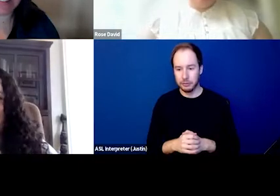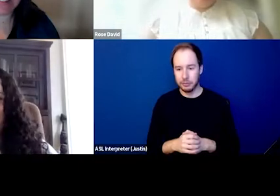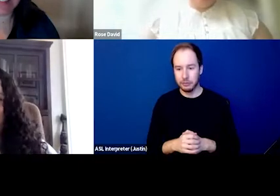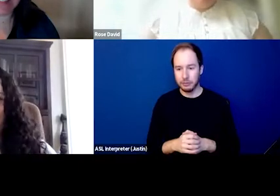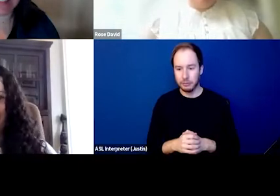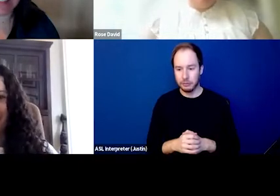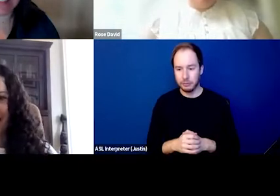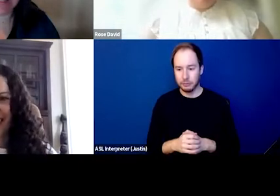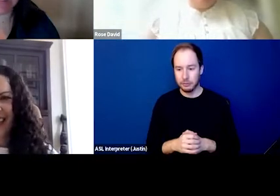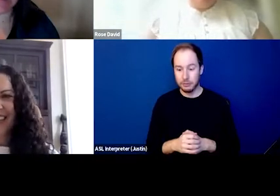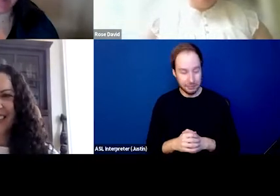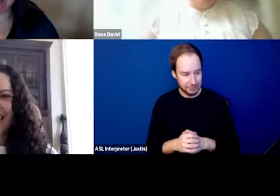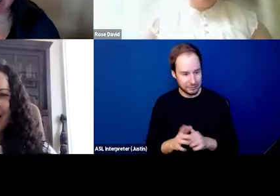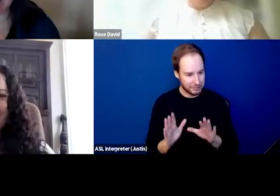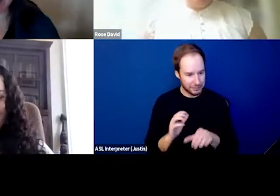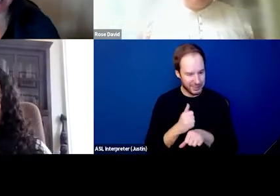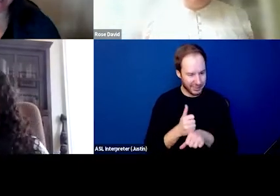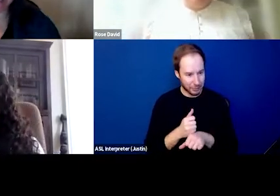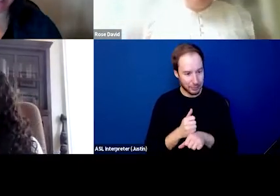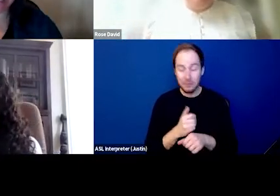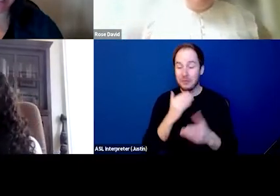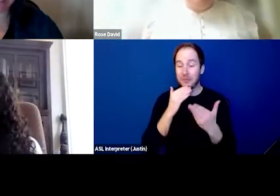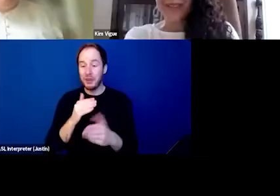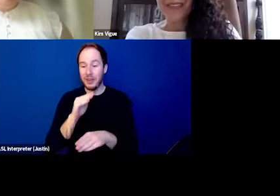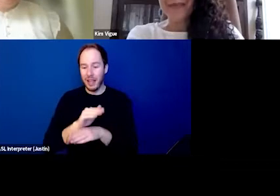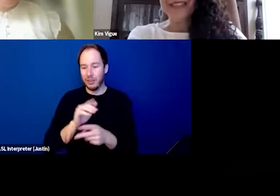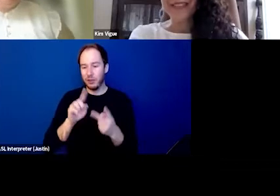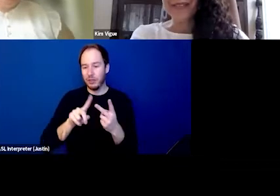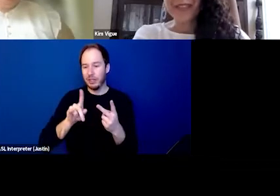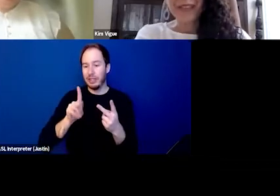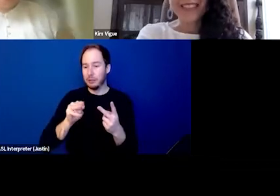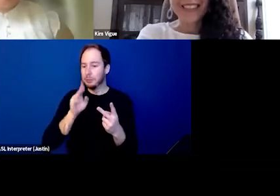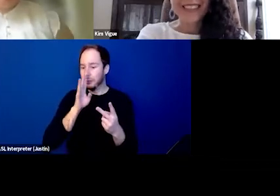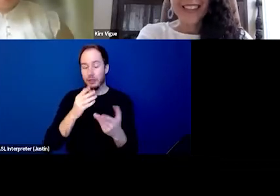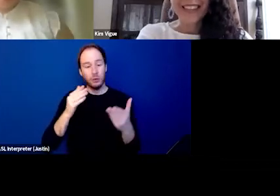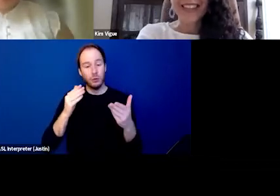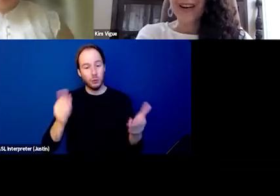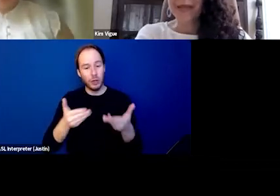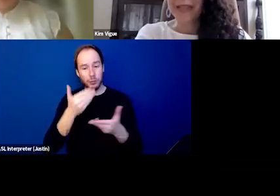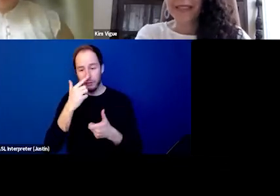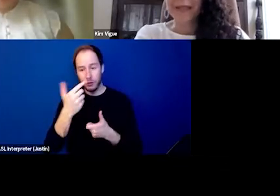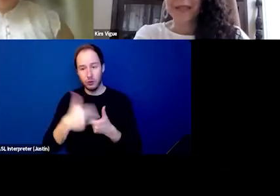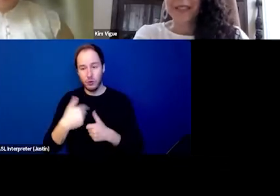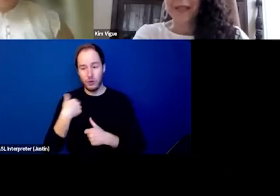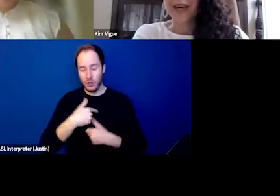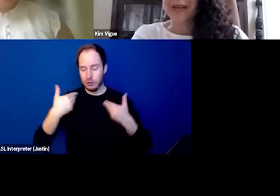Hello as well, good afternoon, everyone, welcome, thank you for joining today. My name is Kim Vigue.